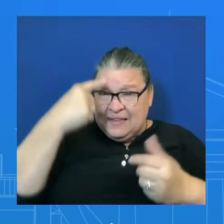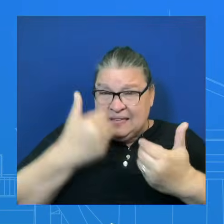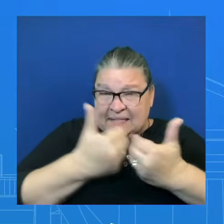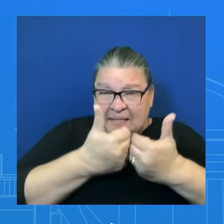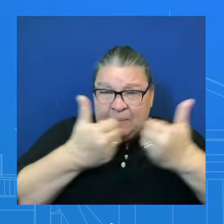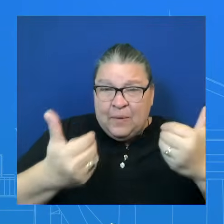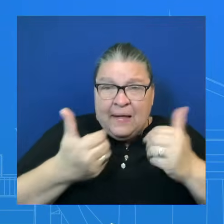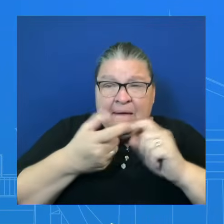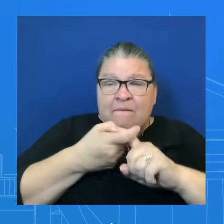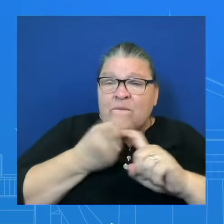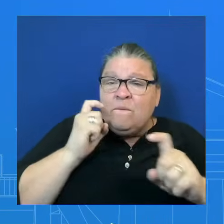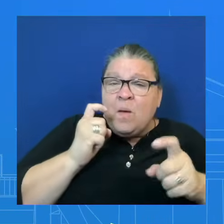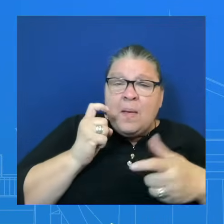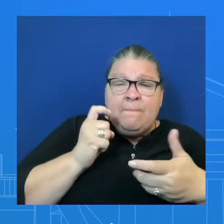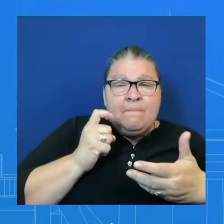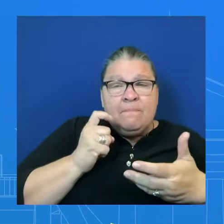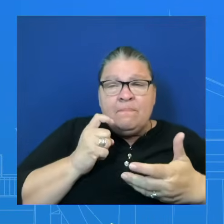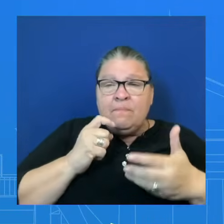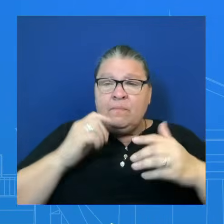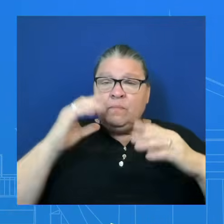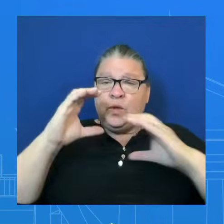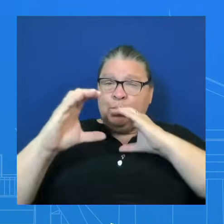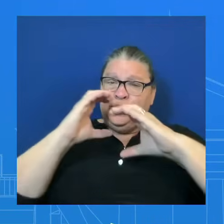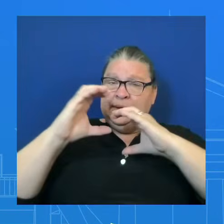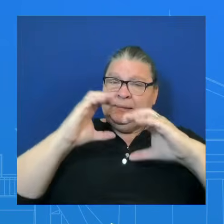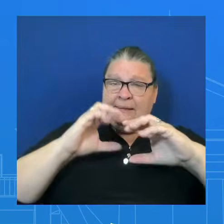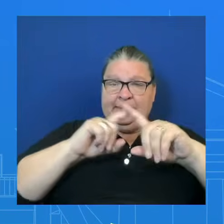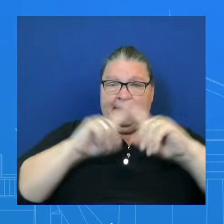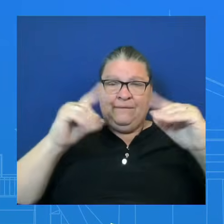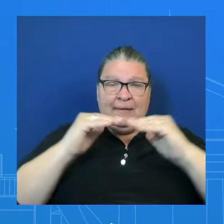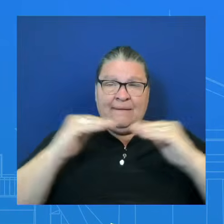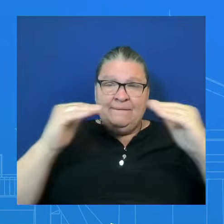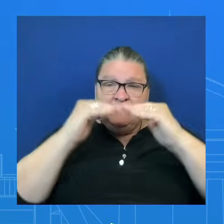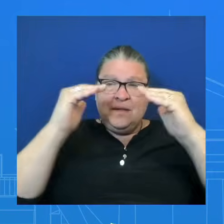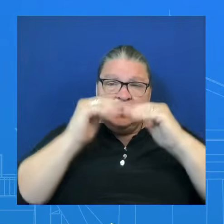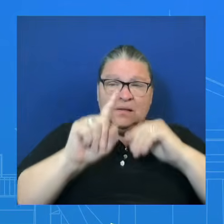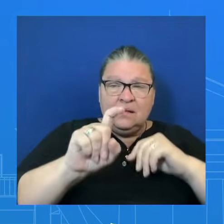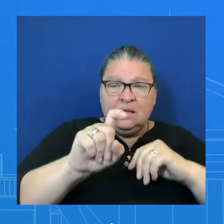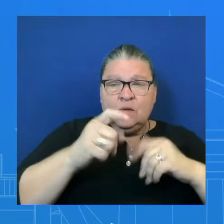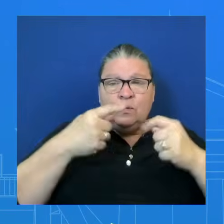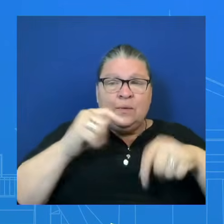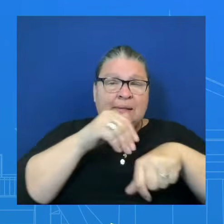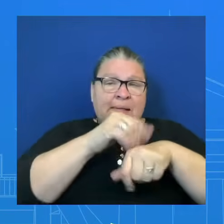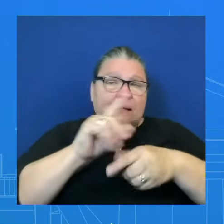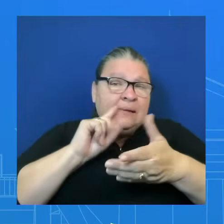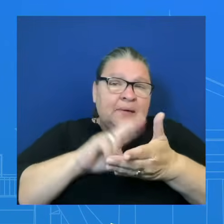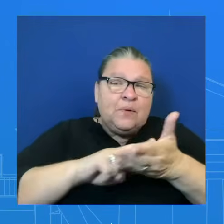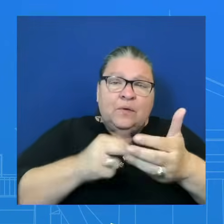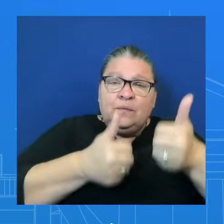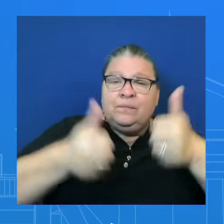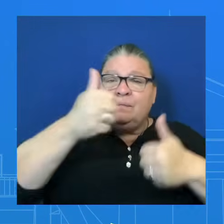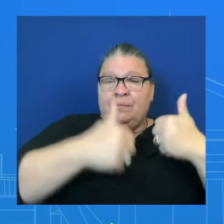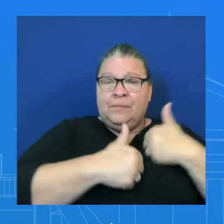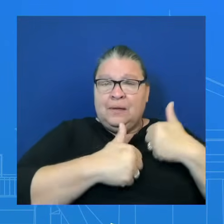I mean, obviously, when you fly and sail as aggressively -- and you saw the video for yourself; I mean,